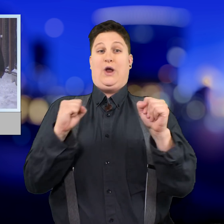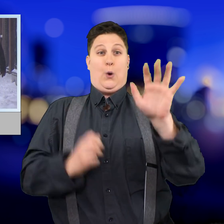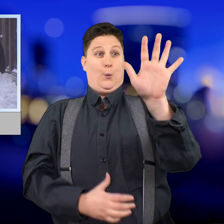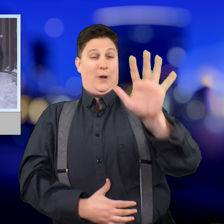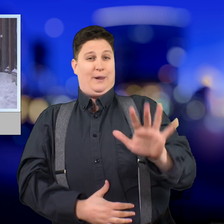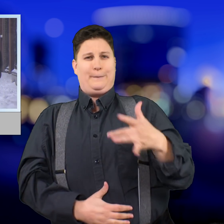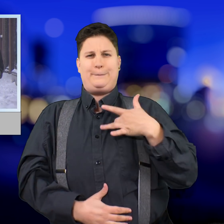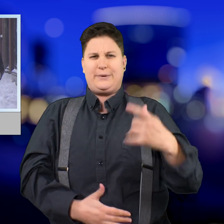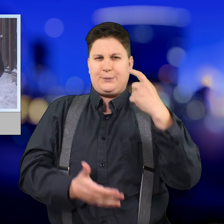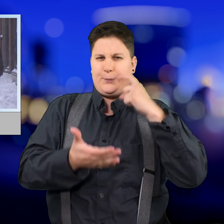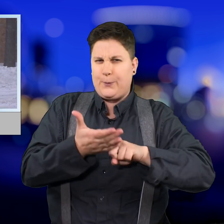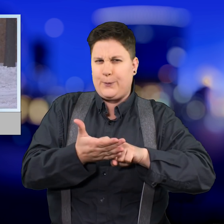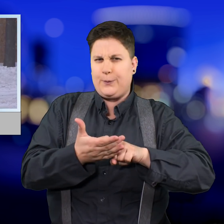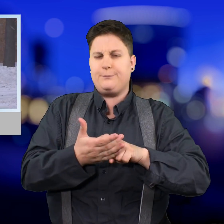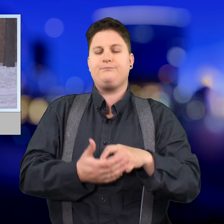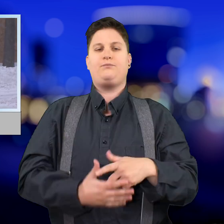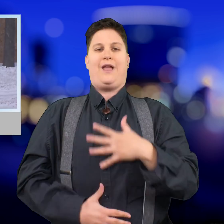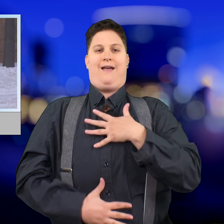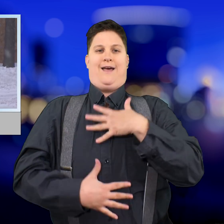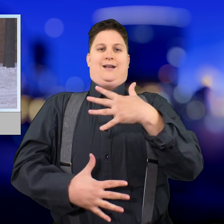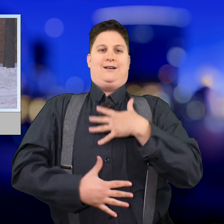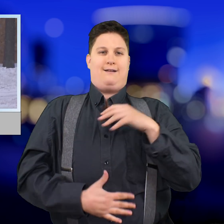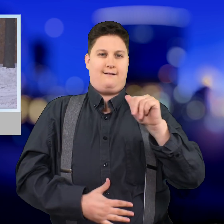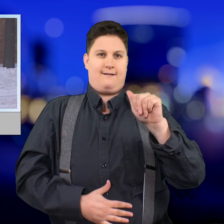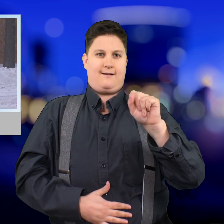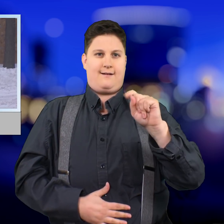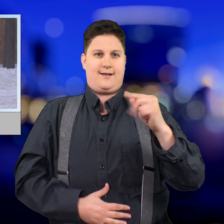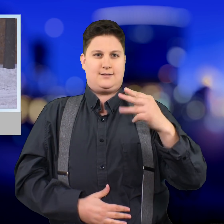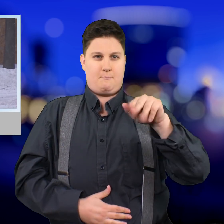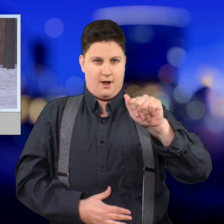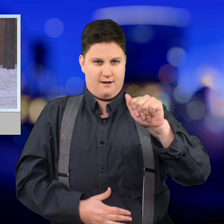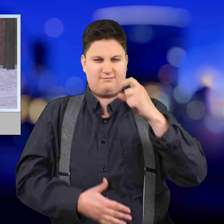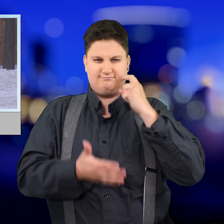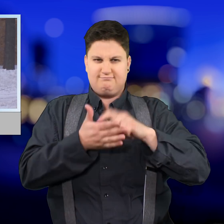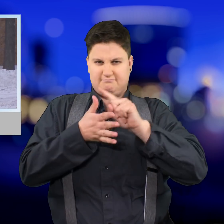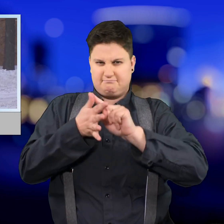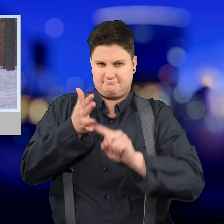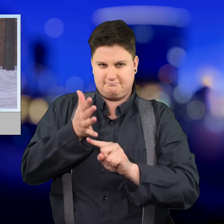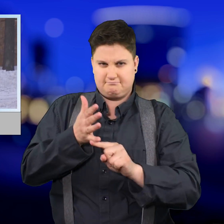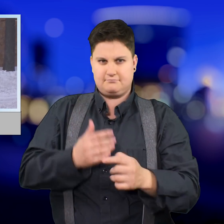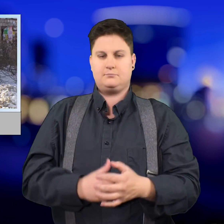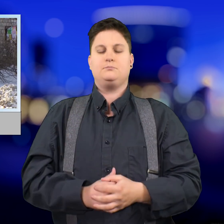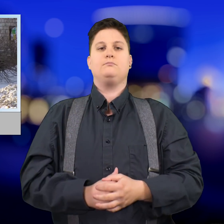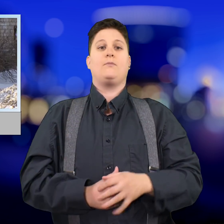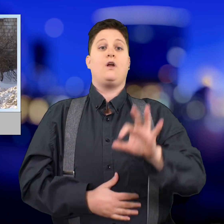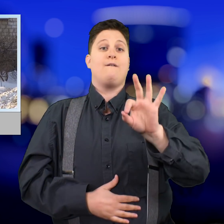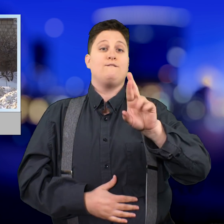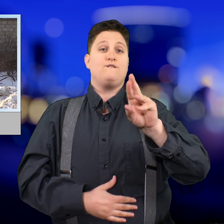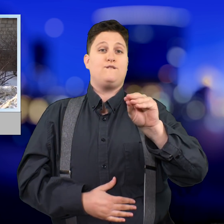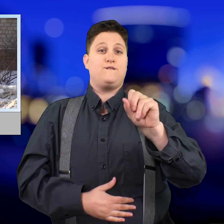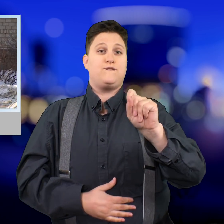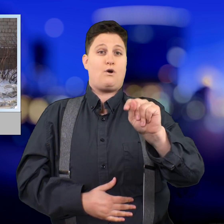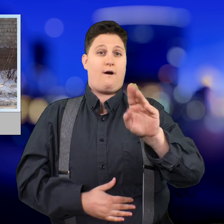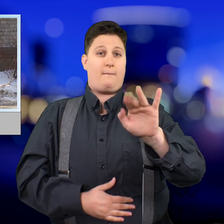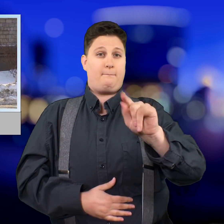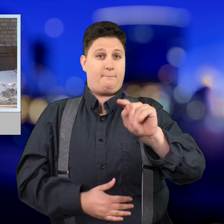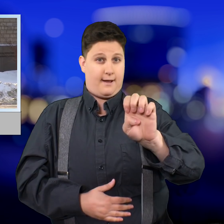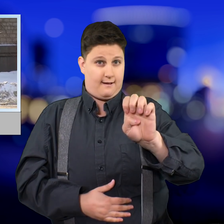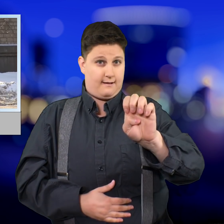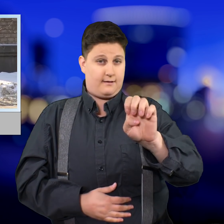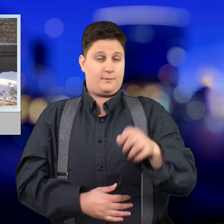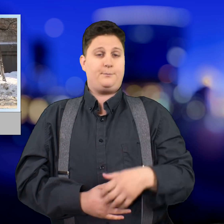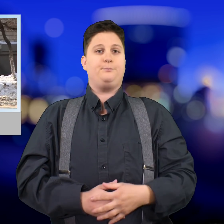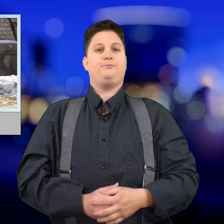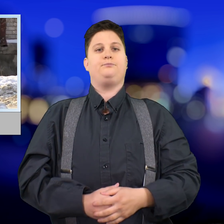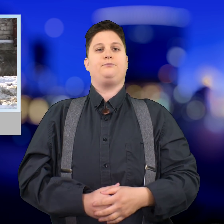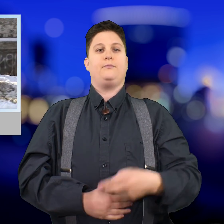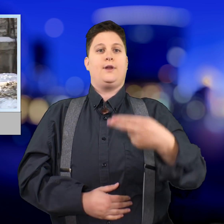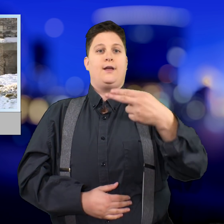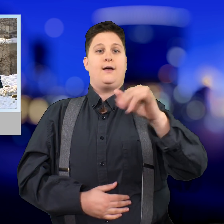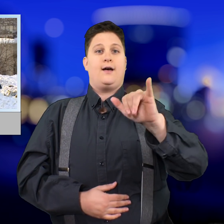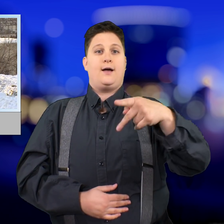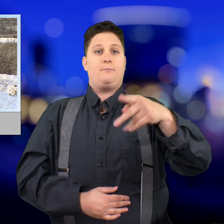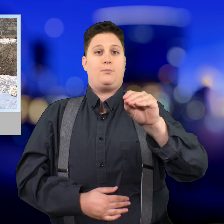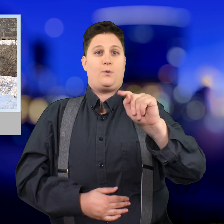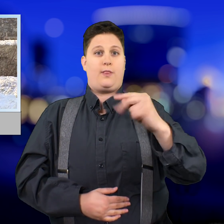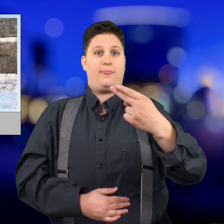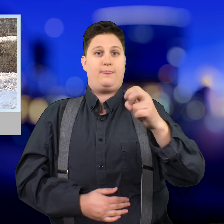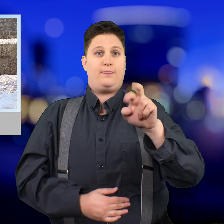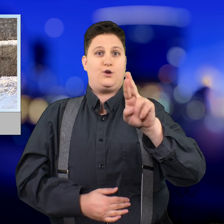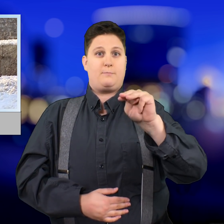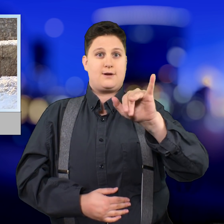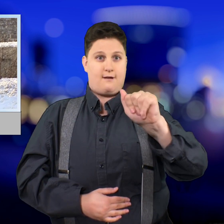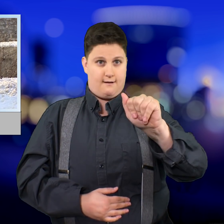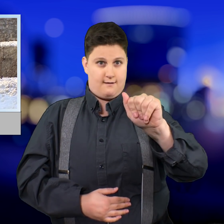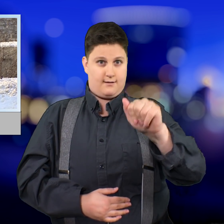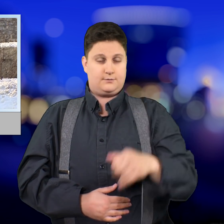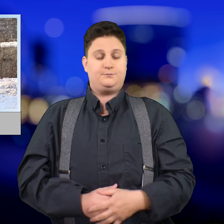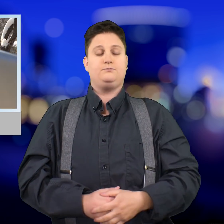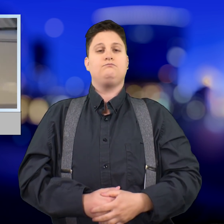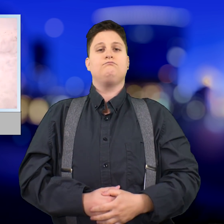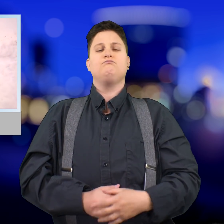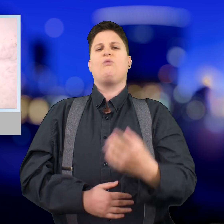Wintry weather has also been associated with asthma symptoms, frostbite and hypothermia.